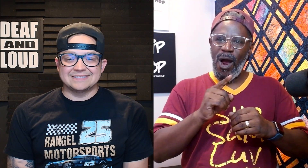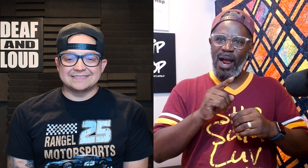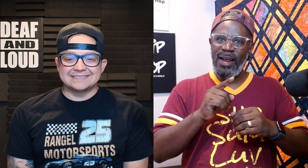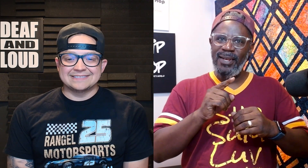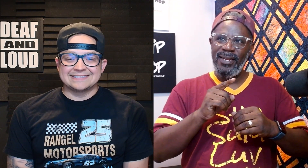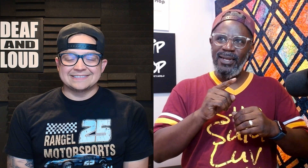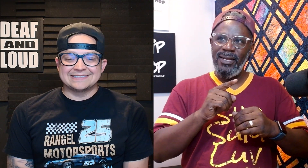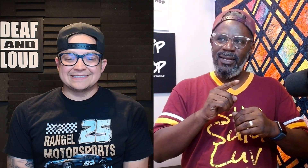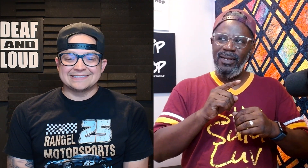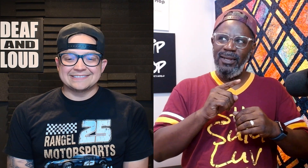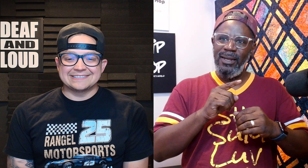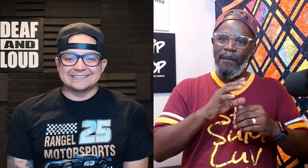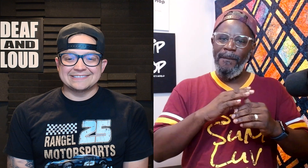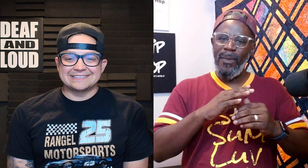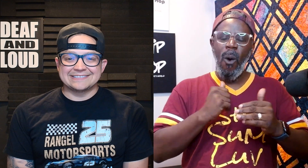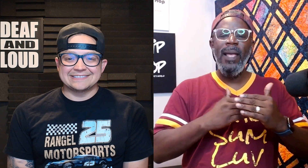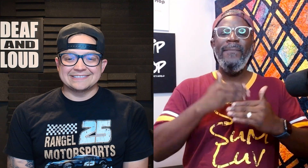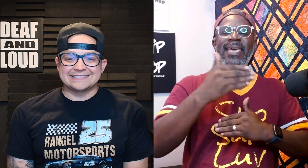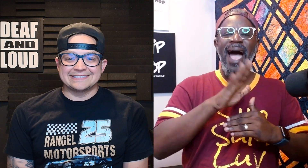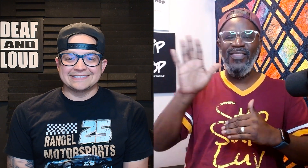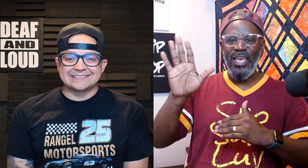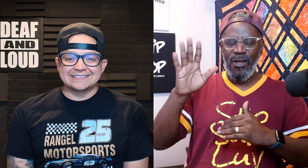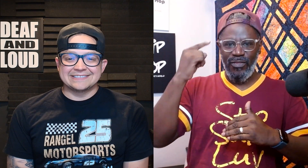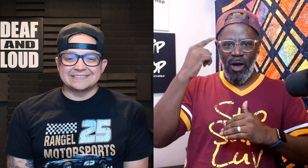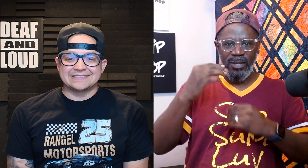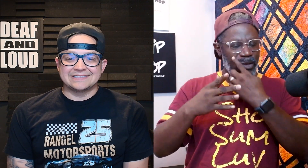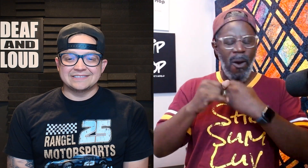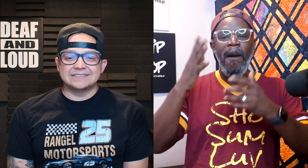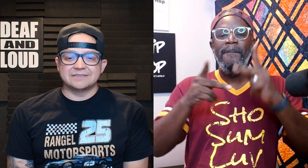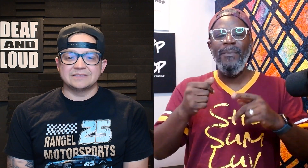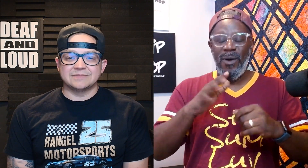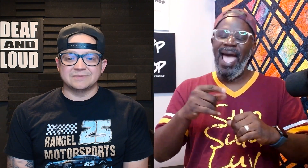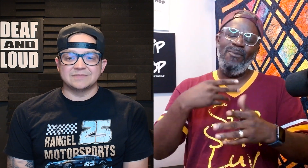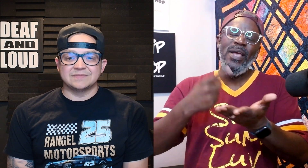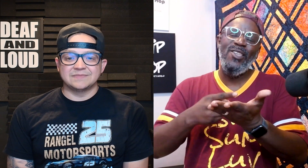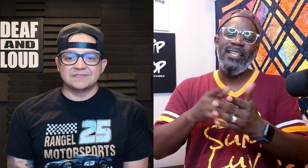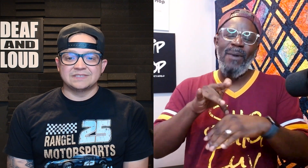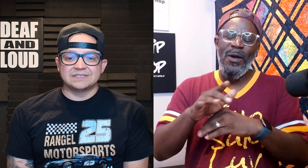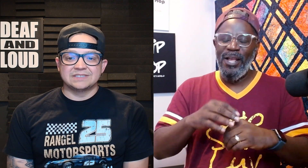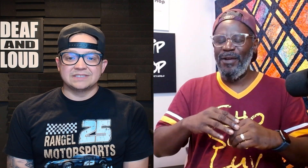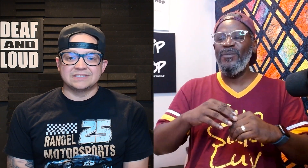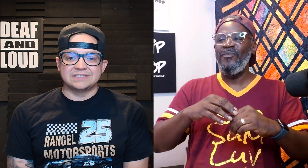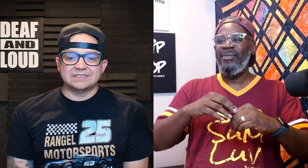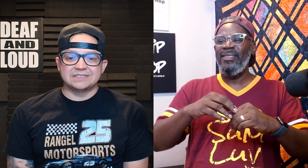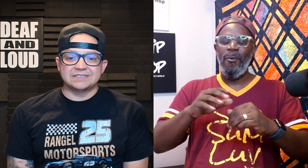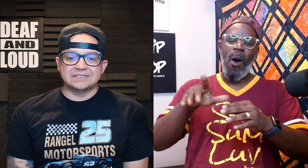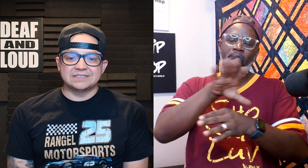are going beyond their thoughts. So people, as we talked about earlier, well,